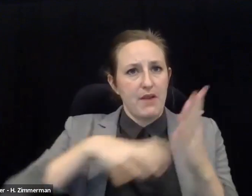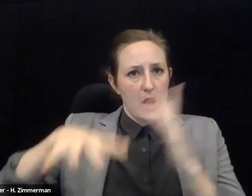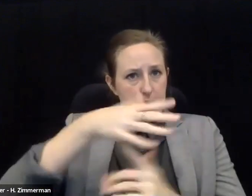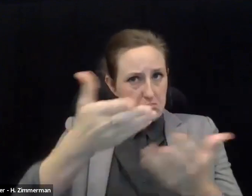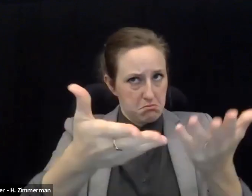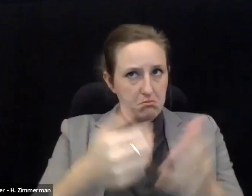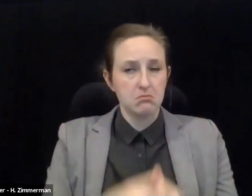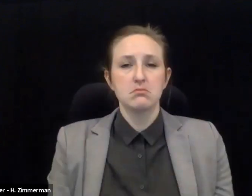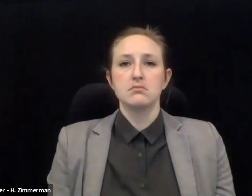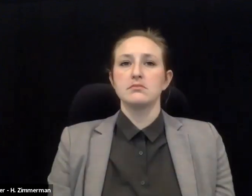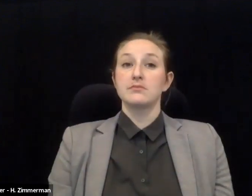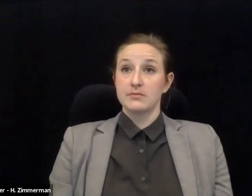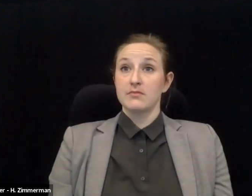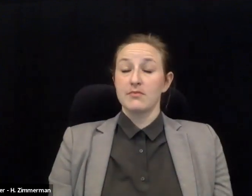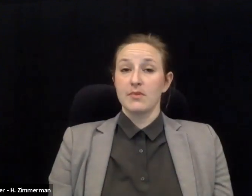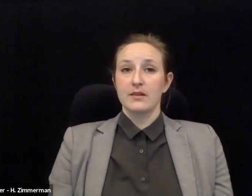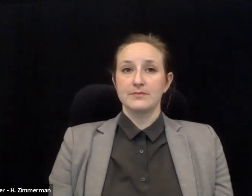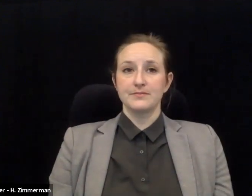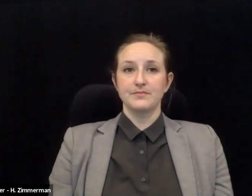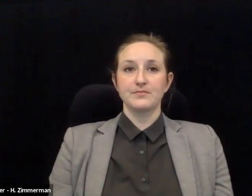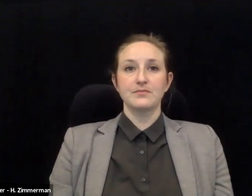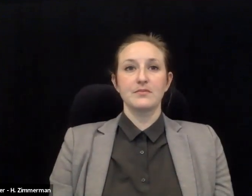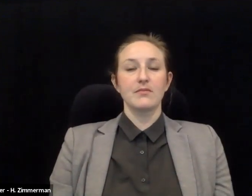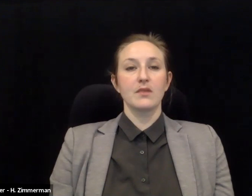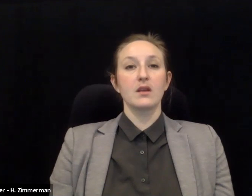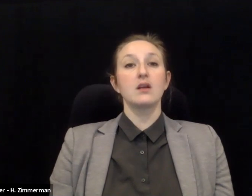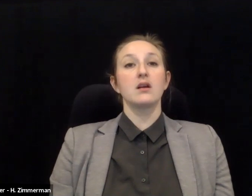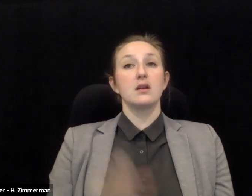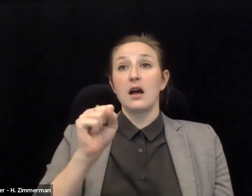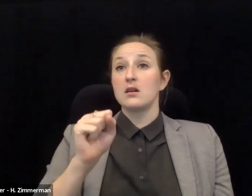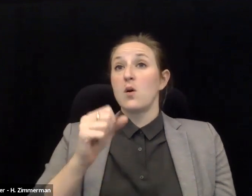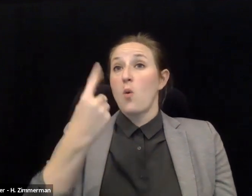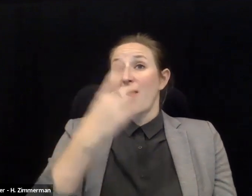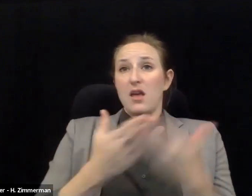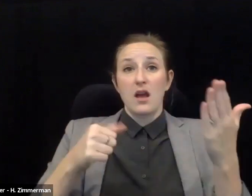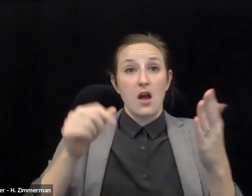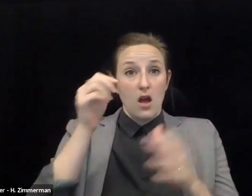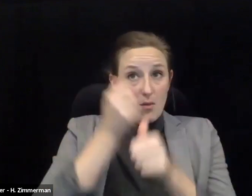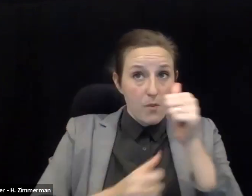Rebecca Berman, American Councils (NSLI-Y): Yeah, good. Thank you. Yeah, so one thing, just for everybody to know is